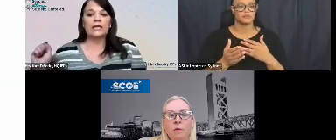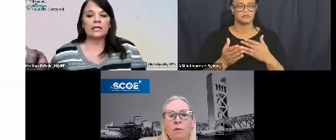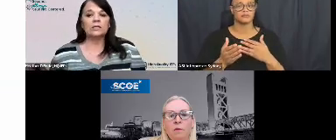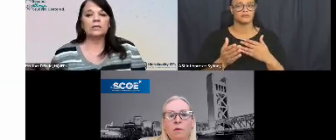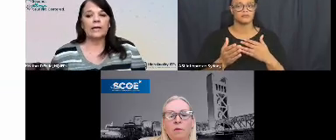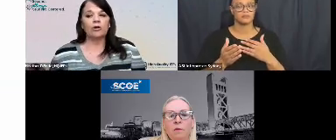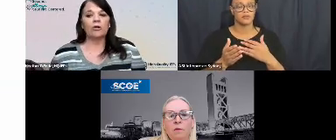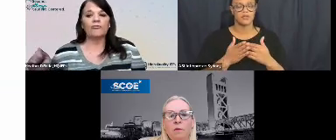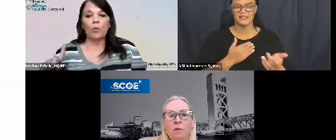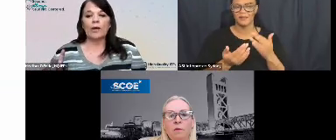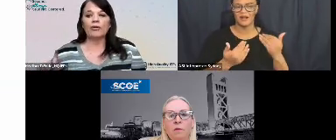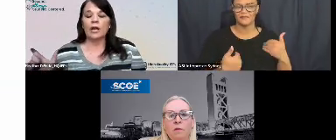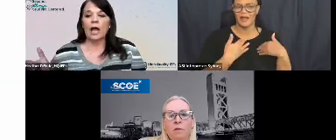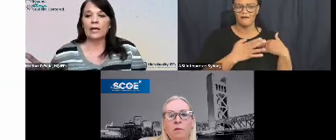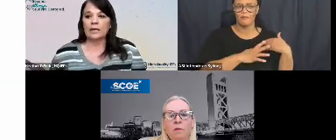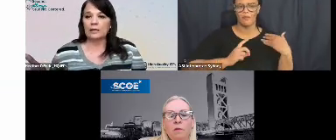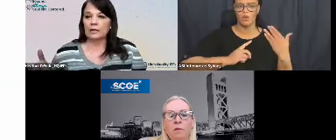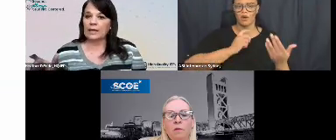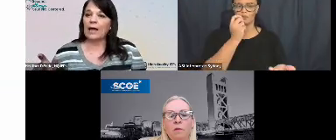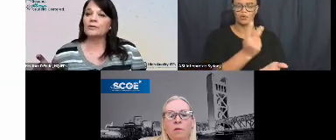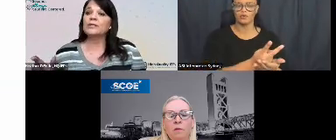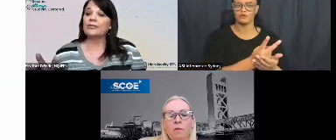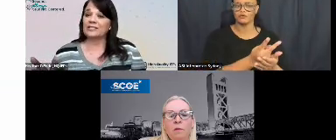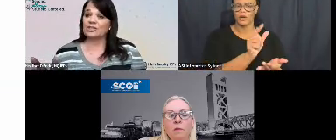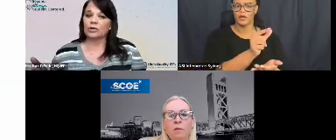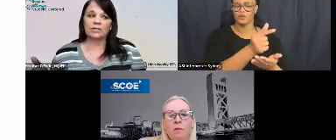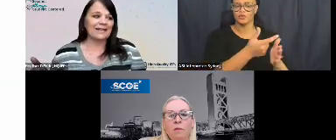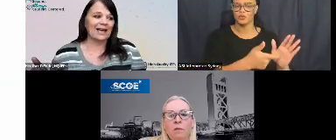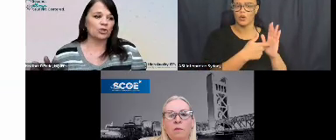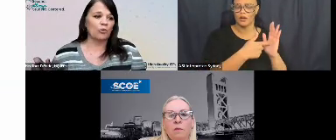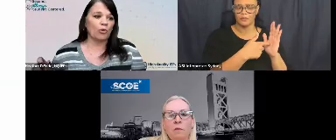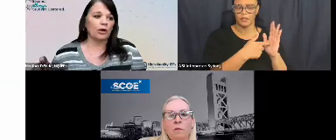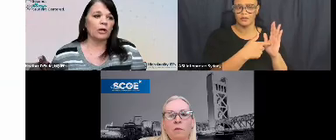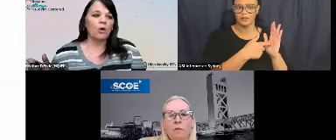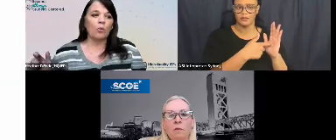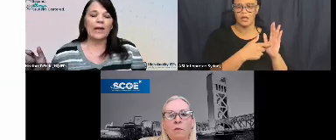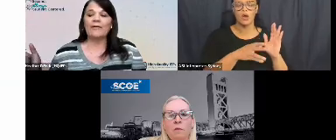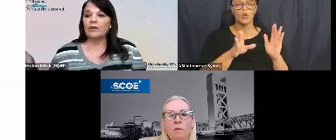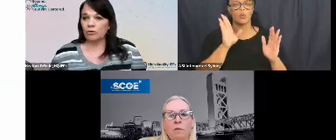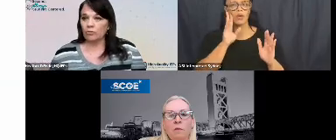we're going to get into later of whether or not it counts on the district's dashboard. We have